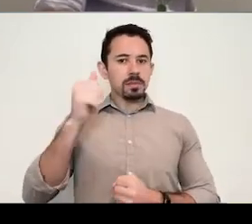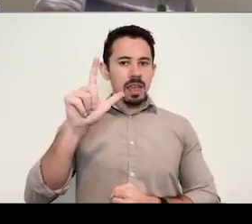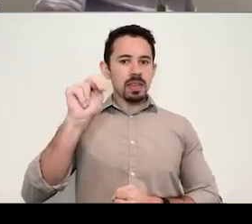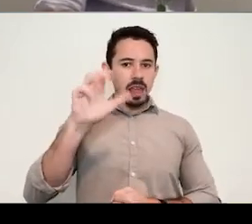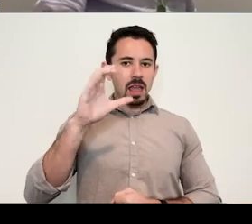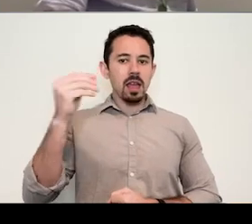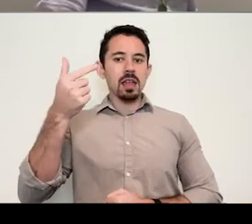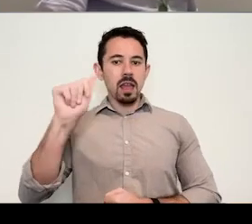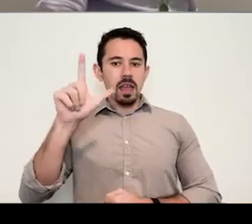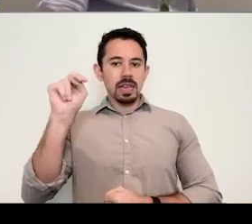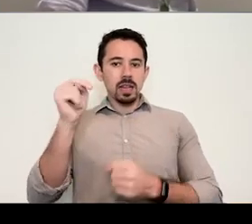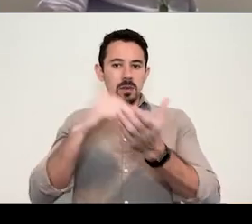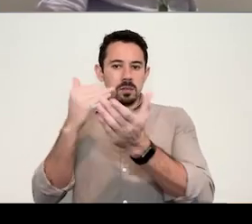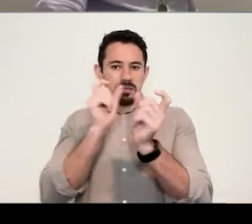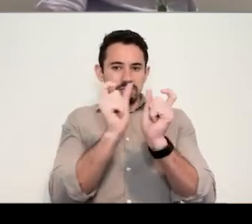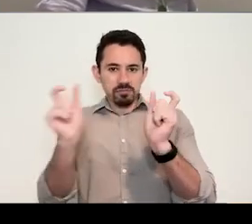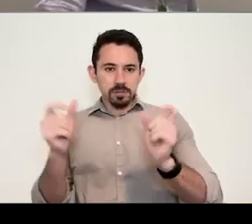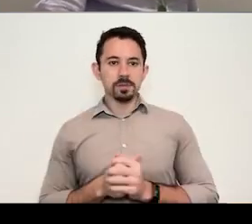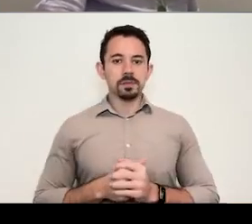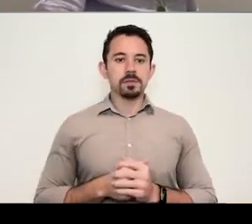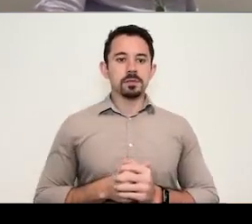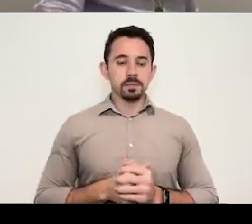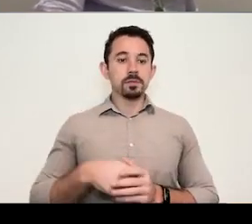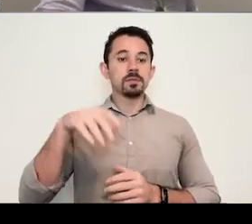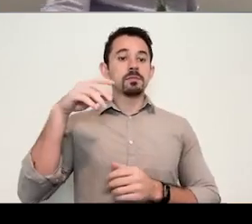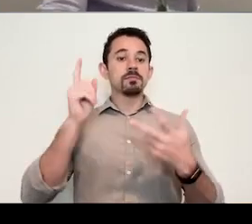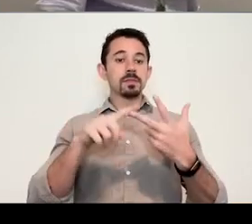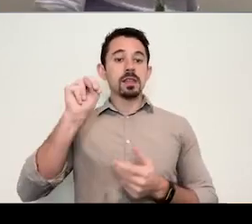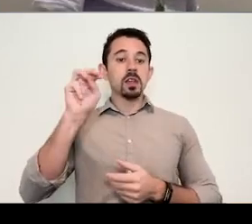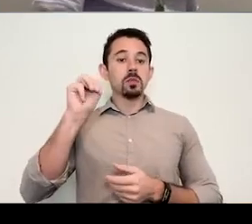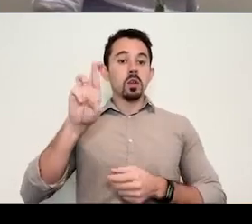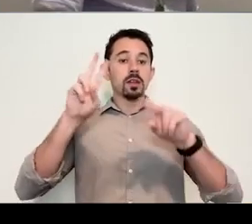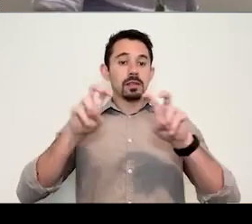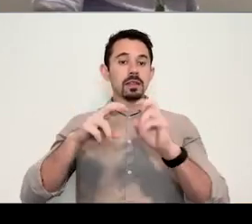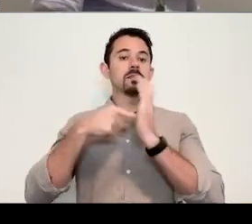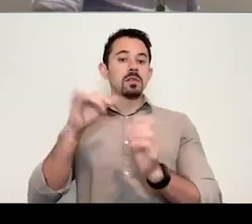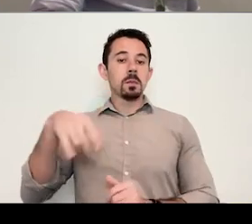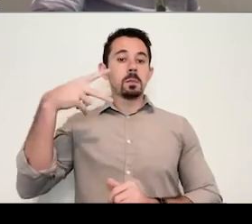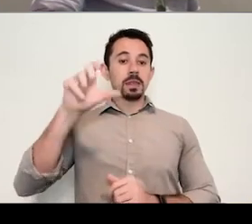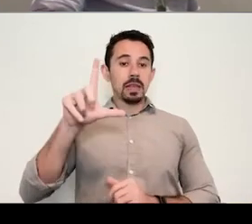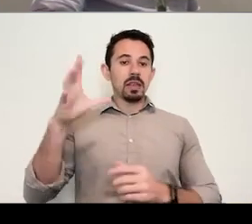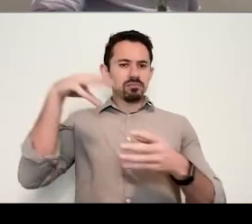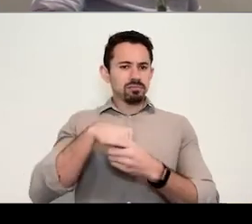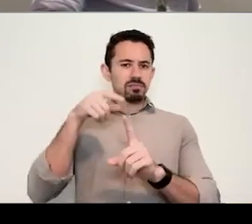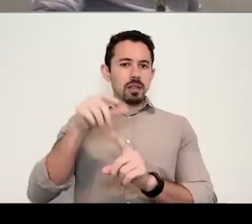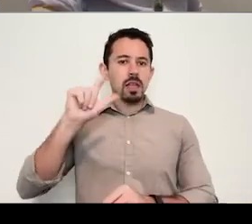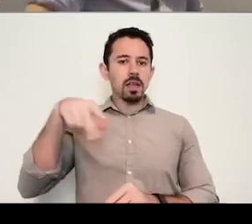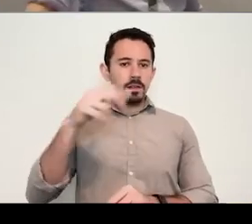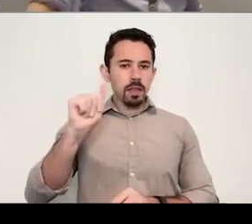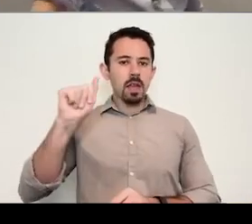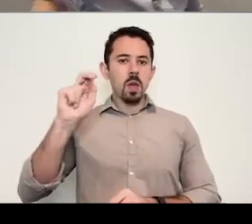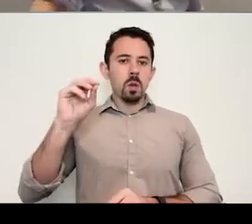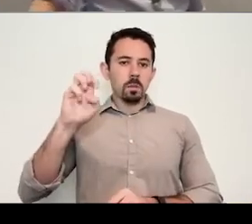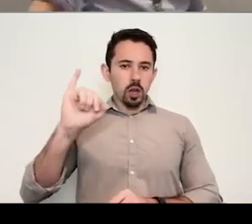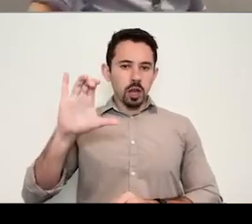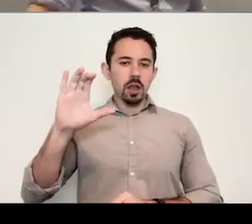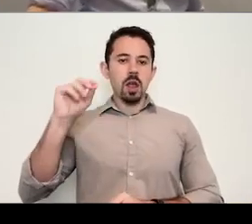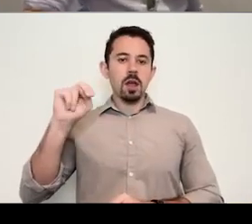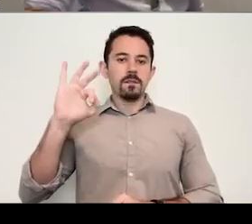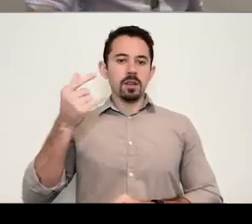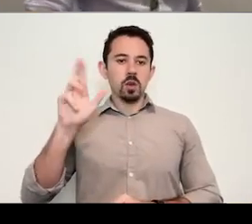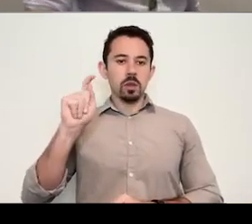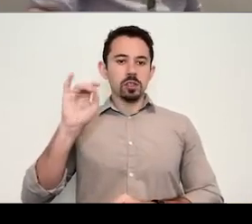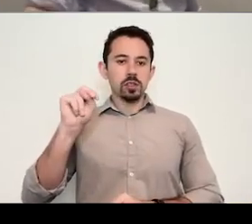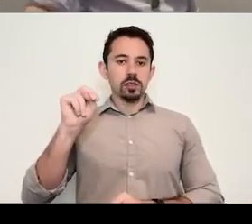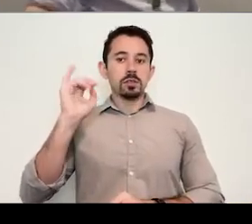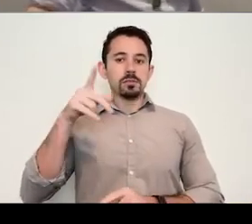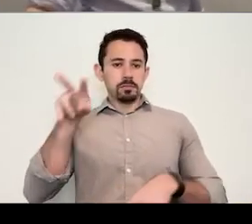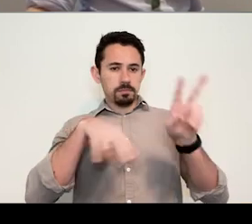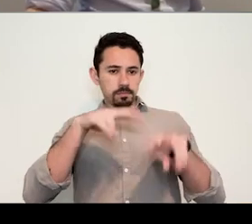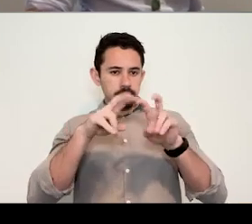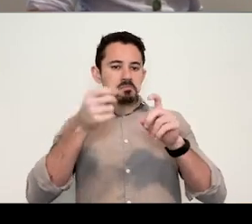contains an alpha anomeric configuration. So we determined the complete structure of Pel to be